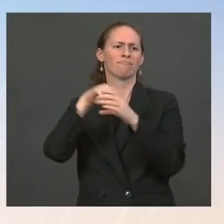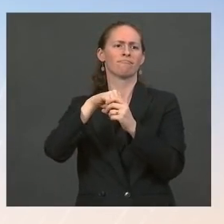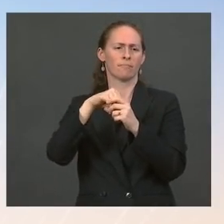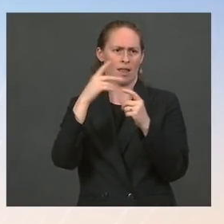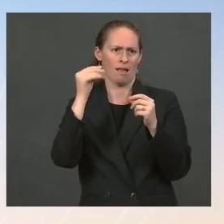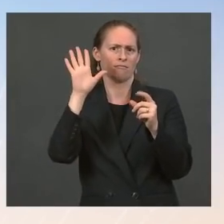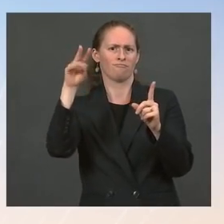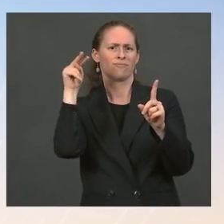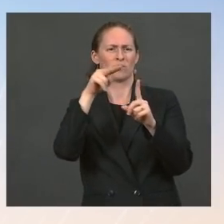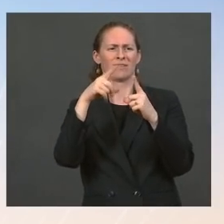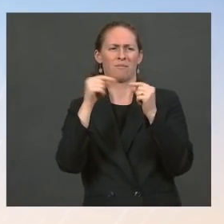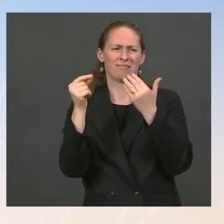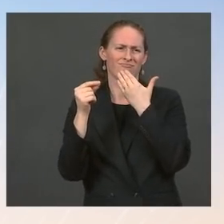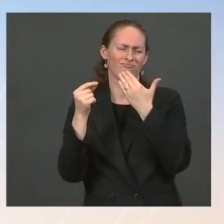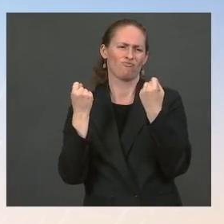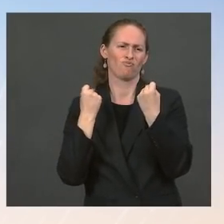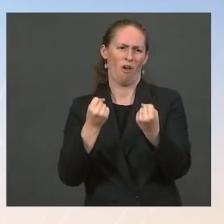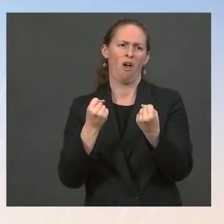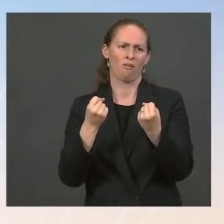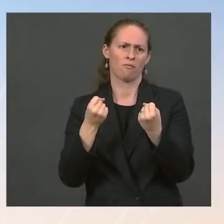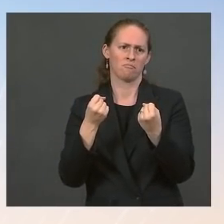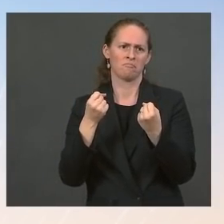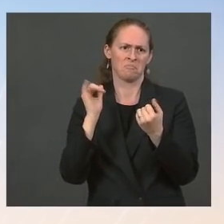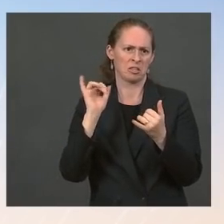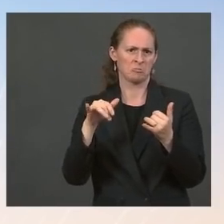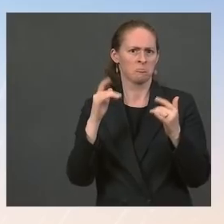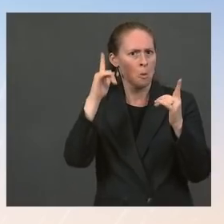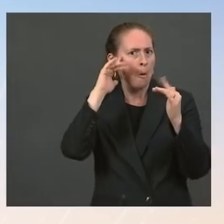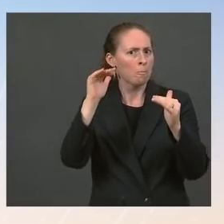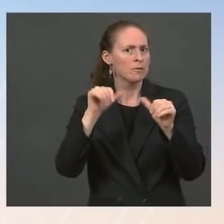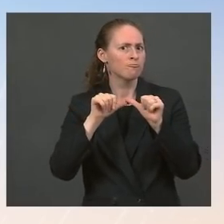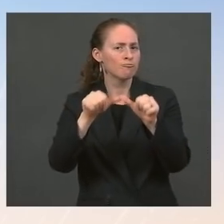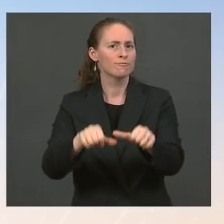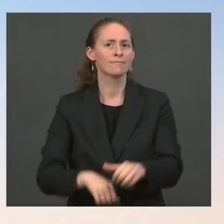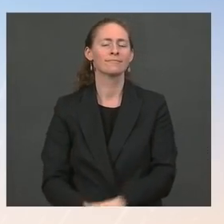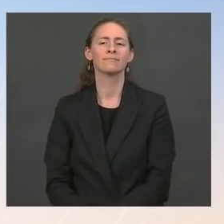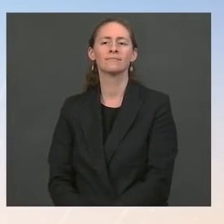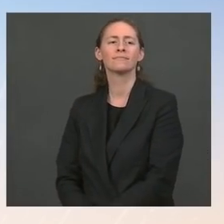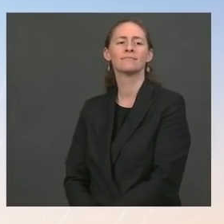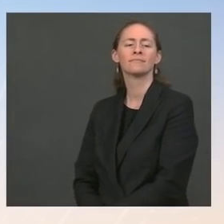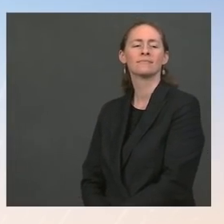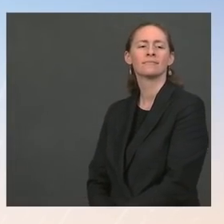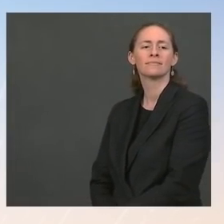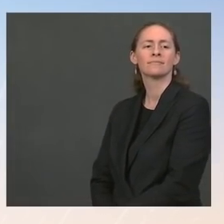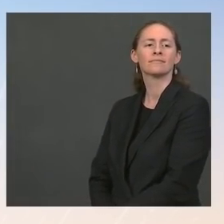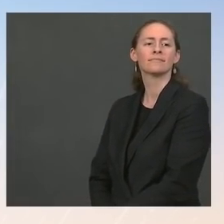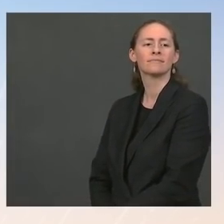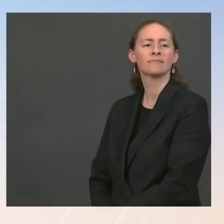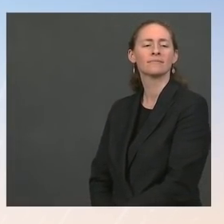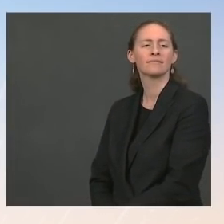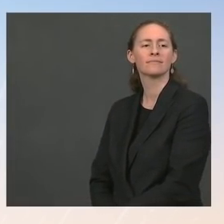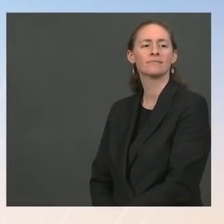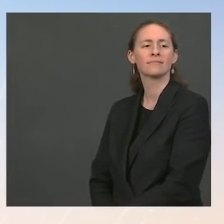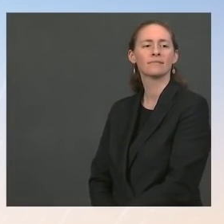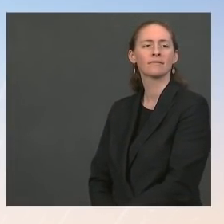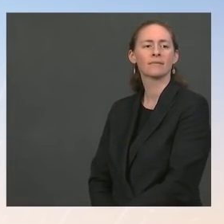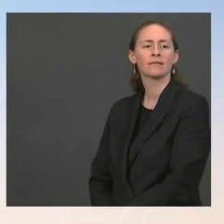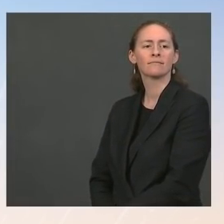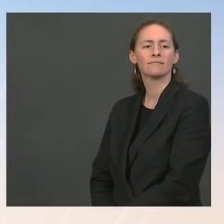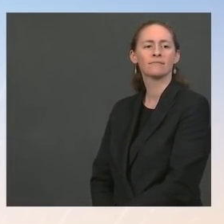Go ahead. The Press: Thanks, Jen. You were asked earlier in the briefing about whether this urgency to get to a deal was driven by the President's travel schedule.